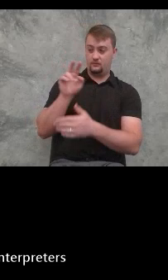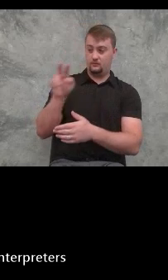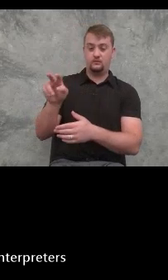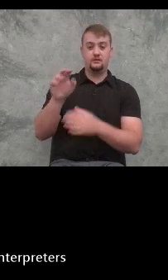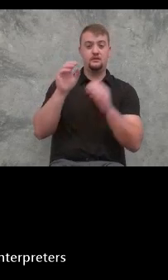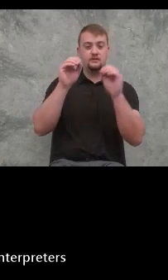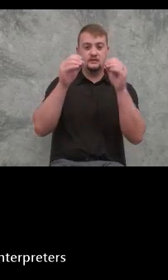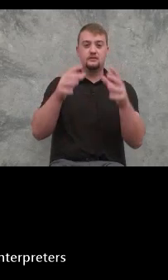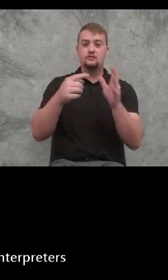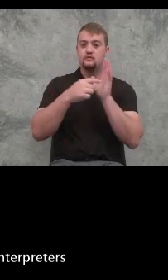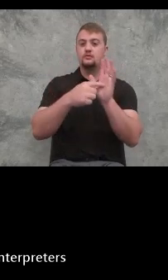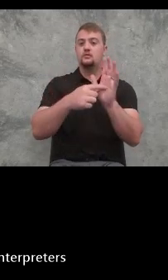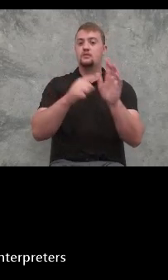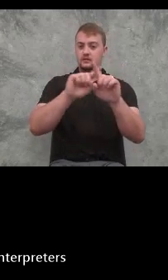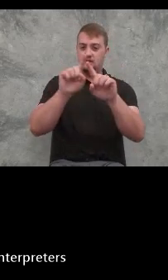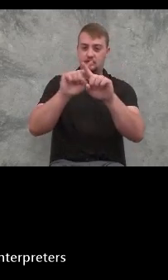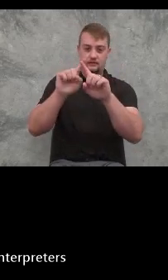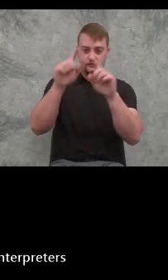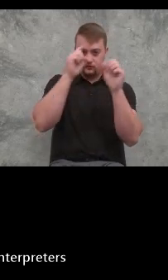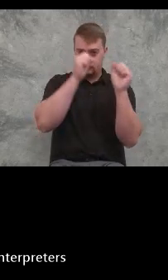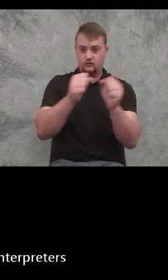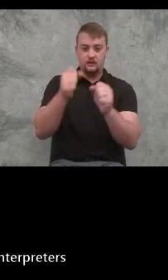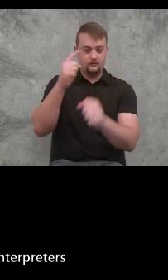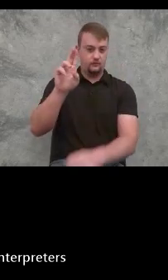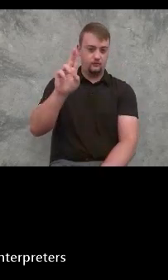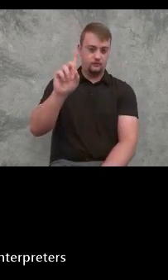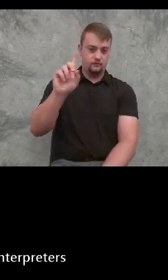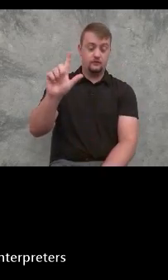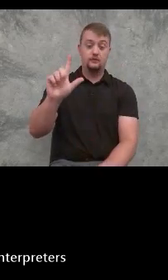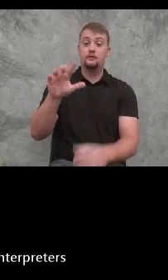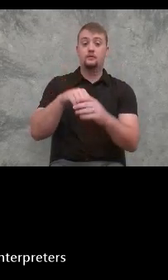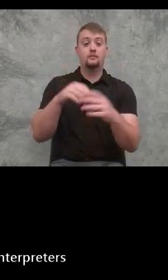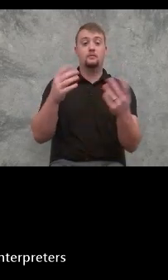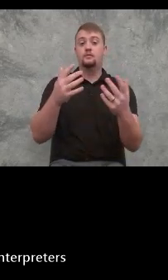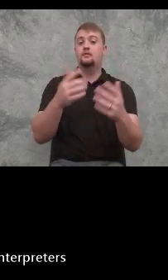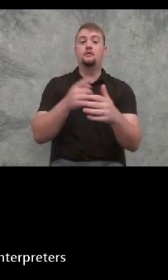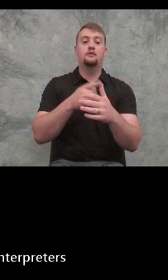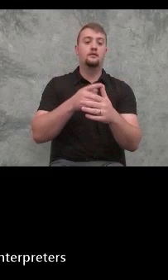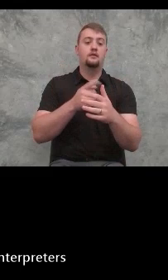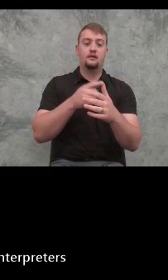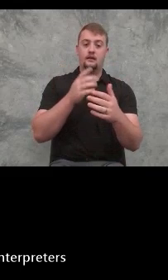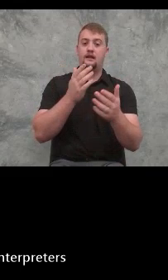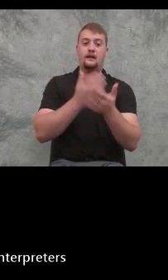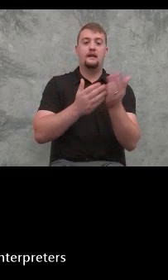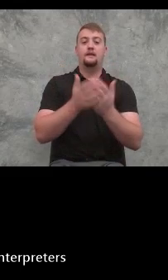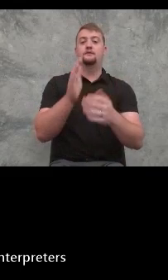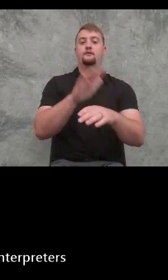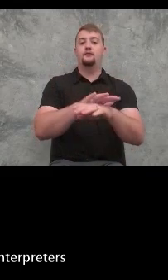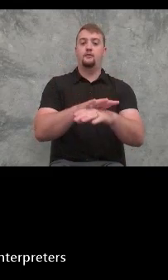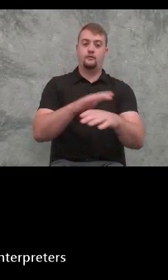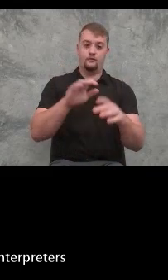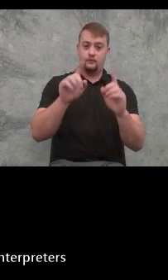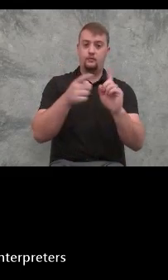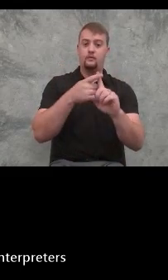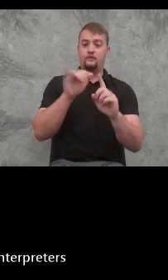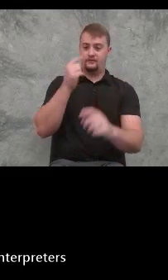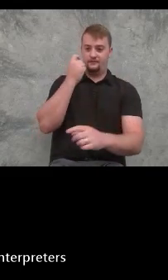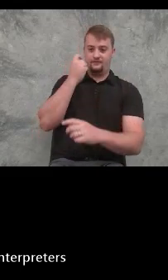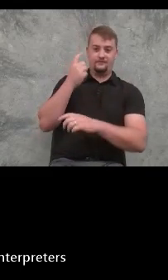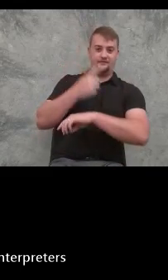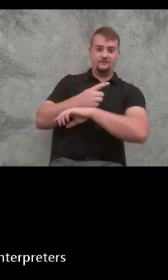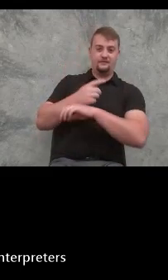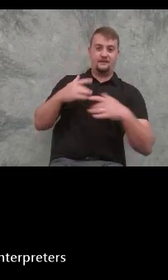several UDL strategies including hands-on, when the teacher mentions the previous day's activity,